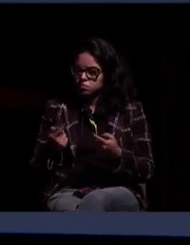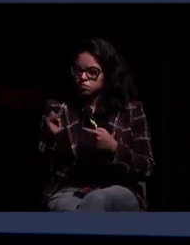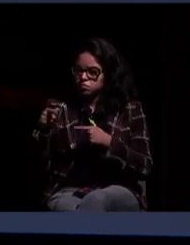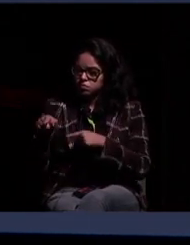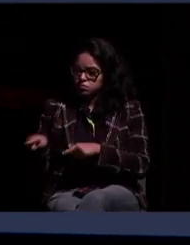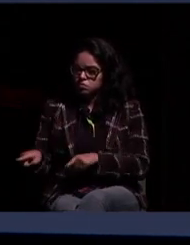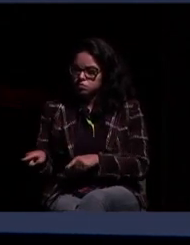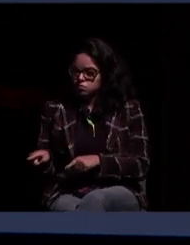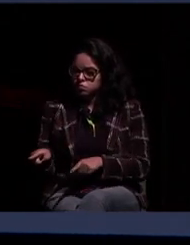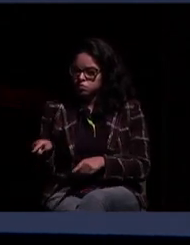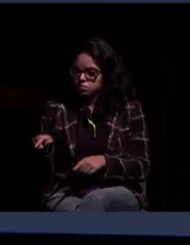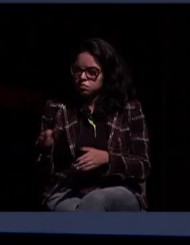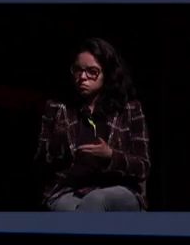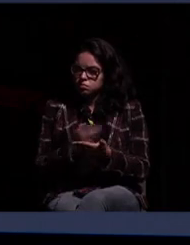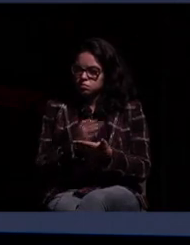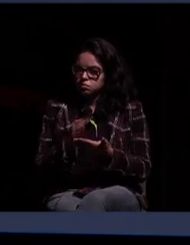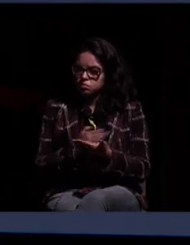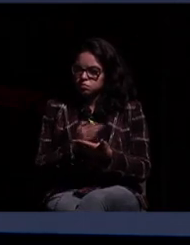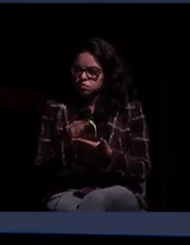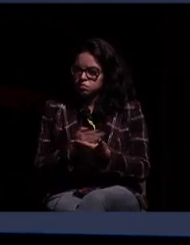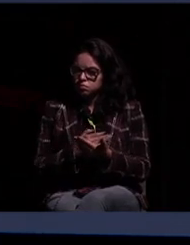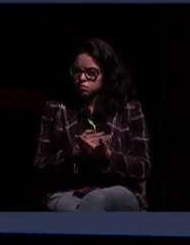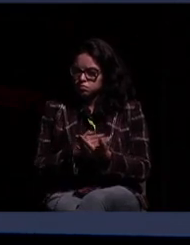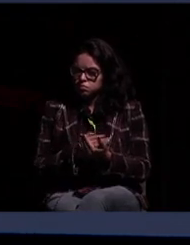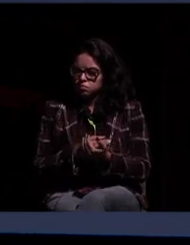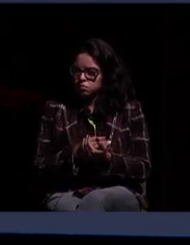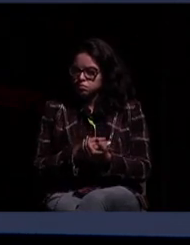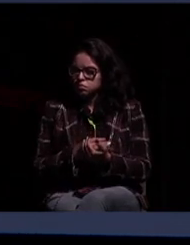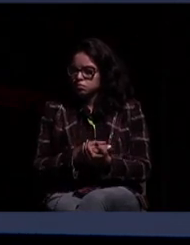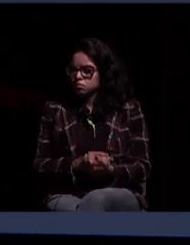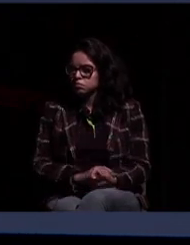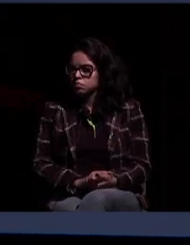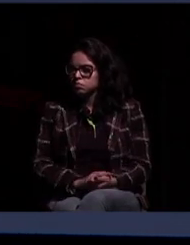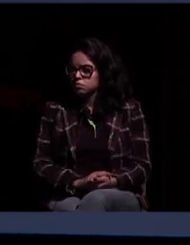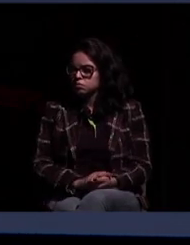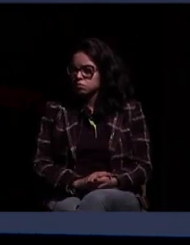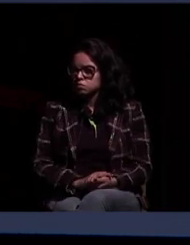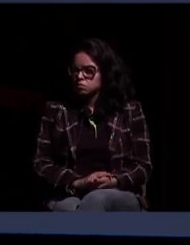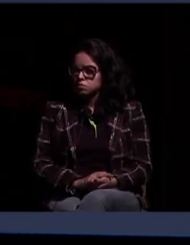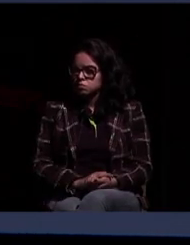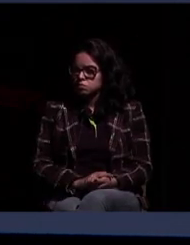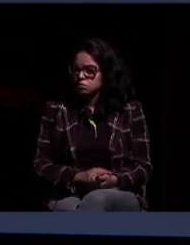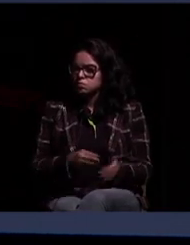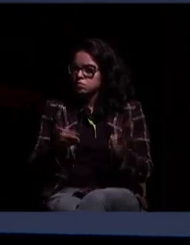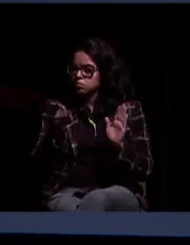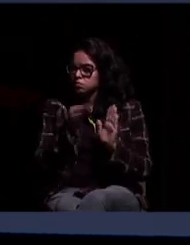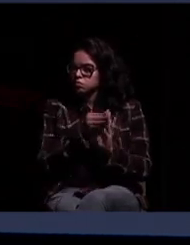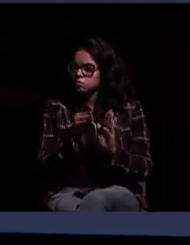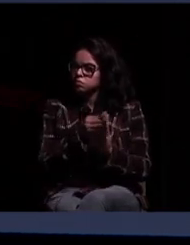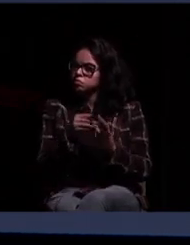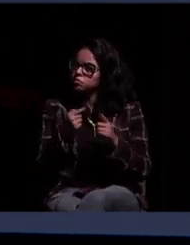That was taken to an end, ok? Then I showed the first subjects of the exposition